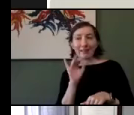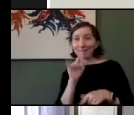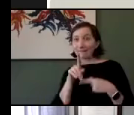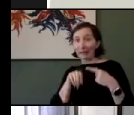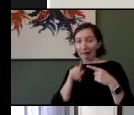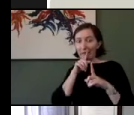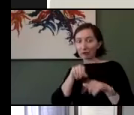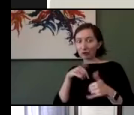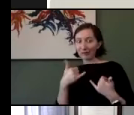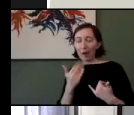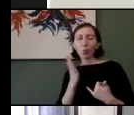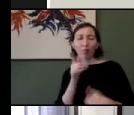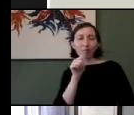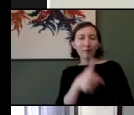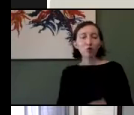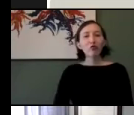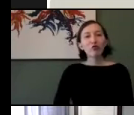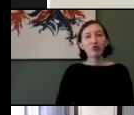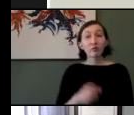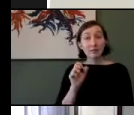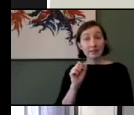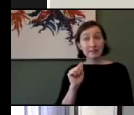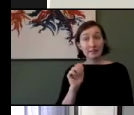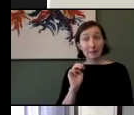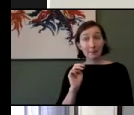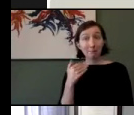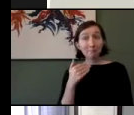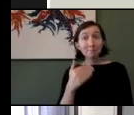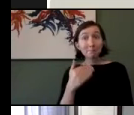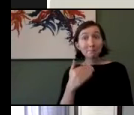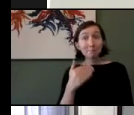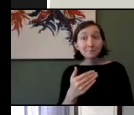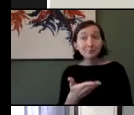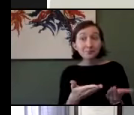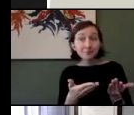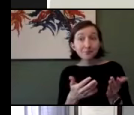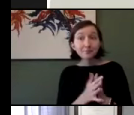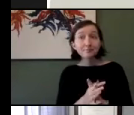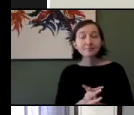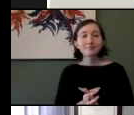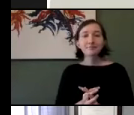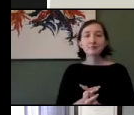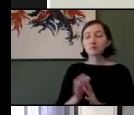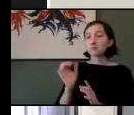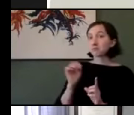Sam, what do you have? Sam Peters: If anybody has any questions feel free